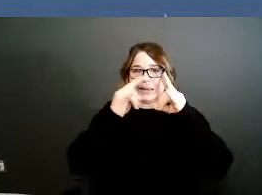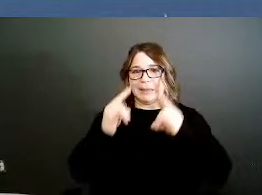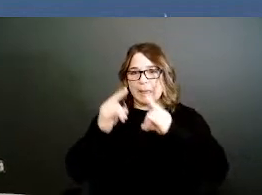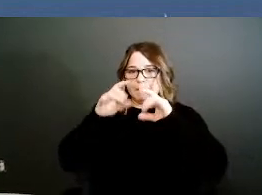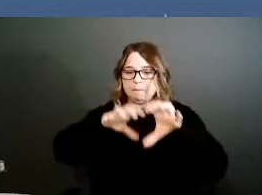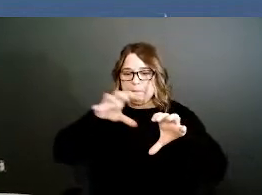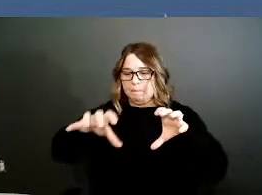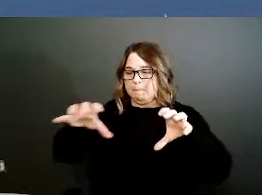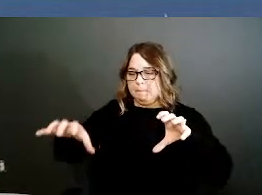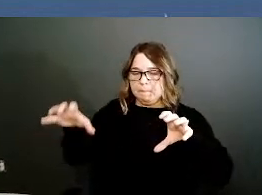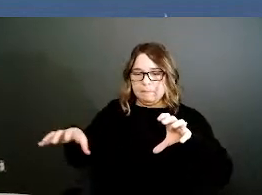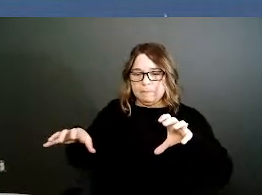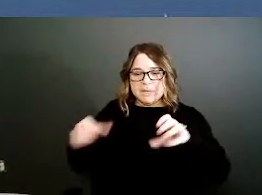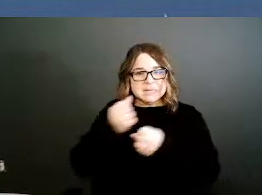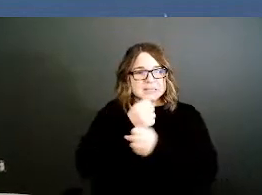THAT'S NOT SAFE AND ESPECIALLY NOT FOR THE UNHOUSED PEOPLE.